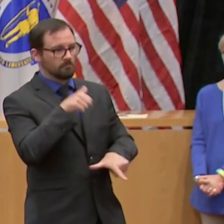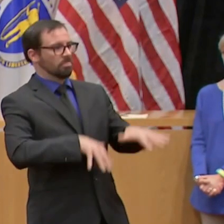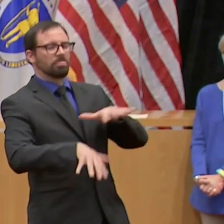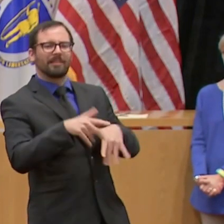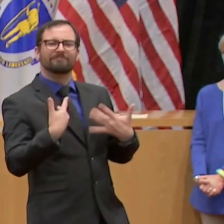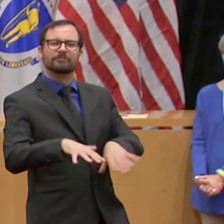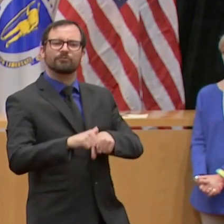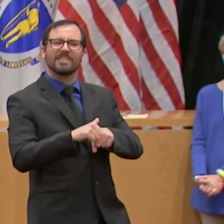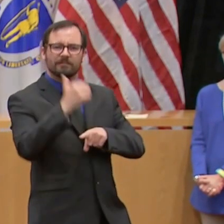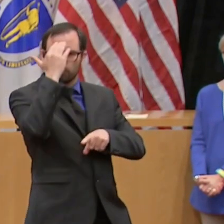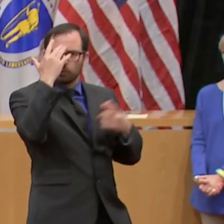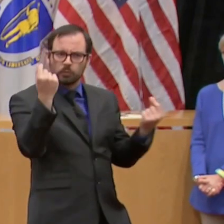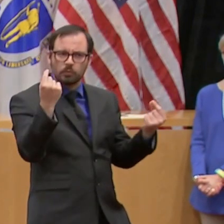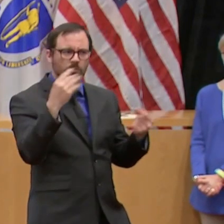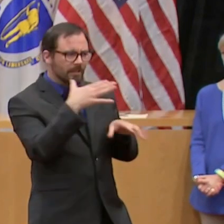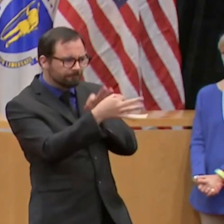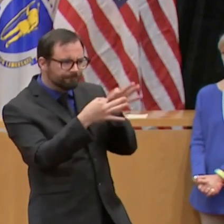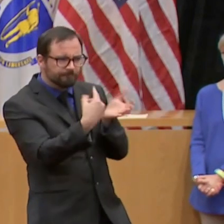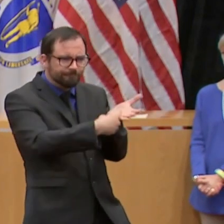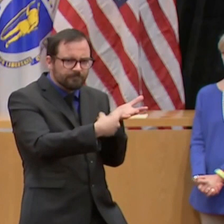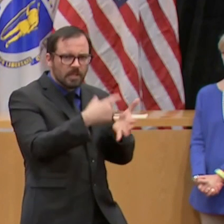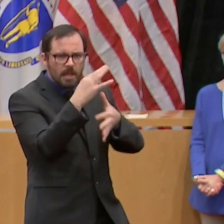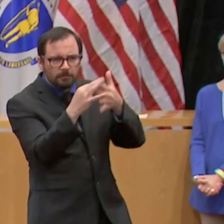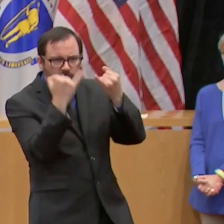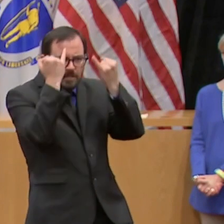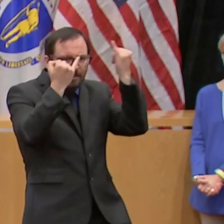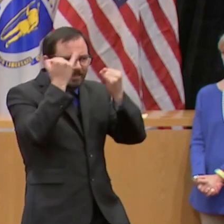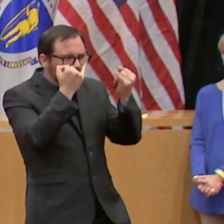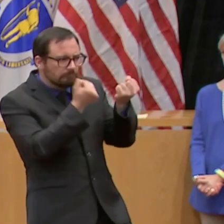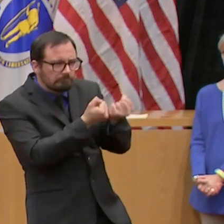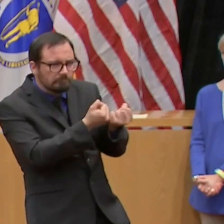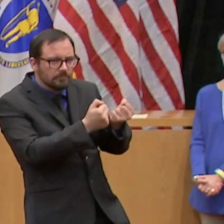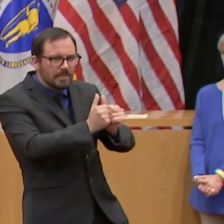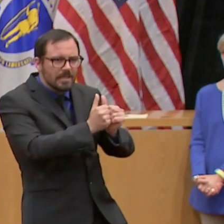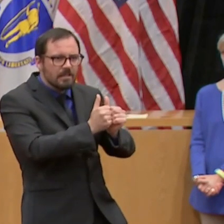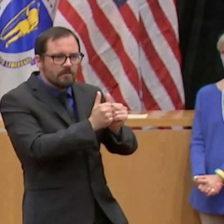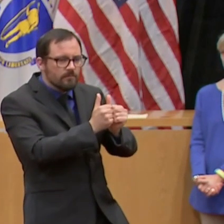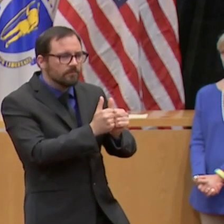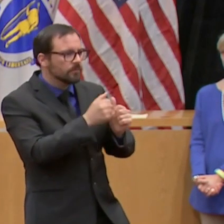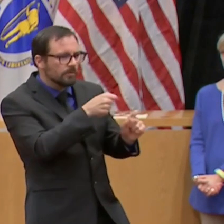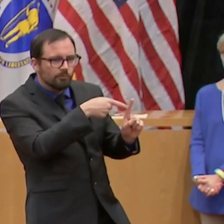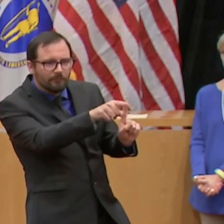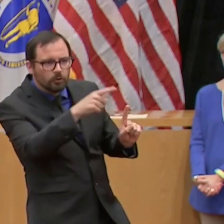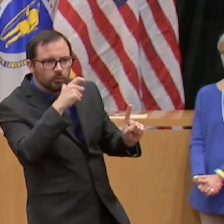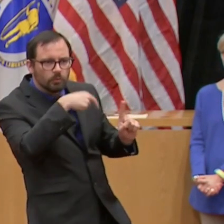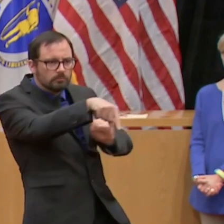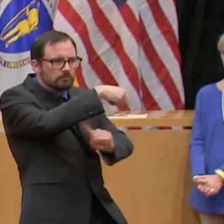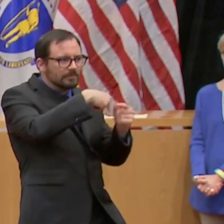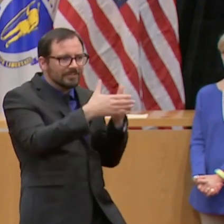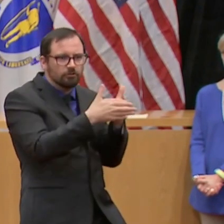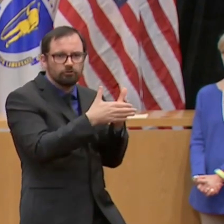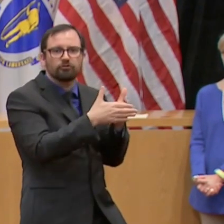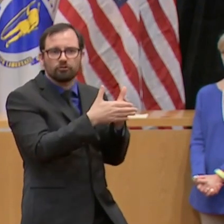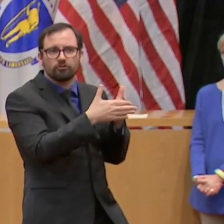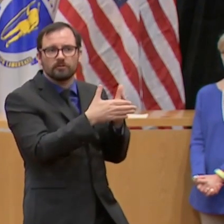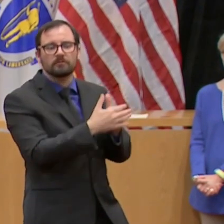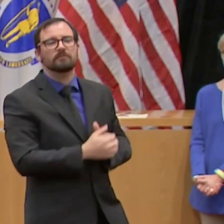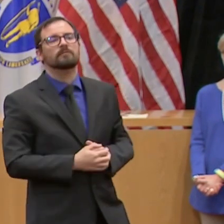WITH A TRAINED ADVOCATE WHO WILL THEN TALK TO THEM ABOUT POTENTIAL OPTIONS AND LINK THEM